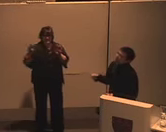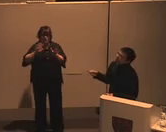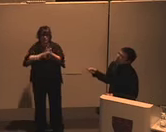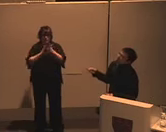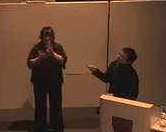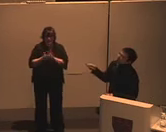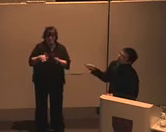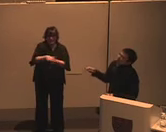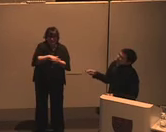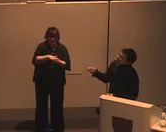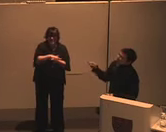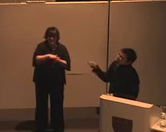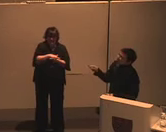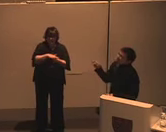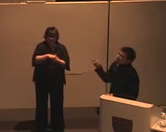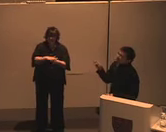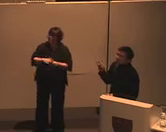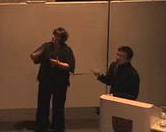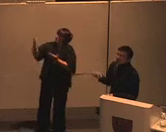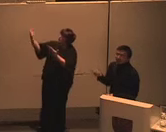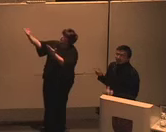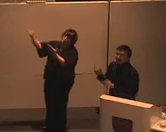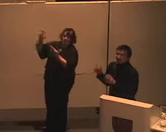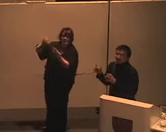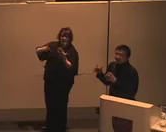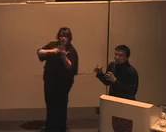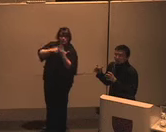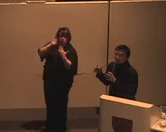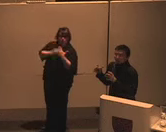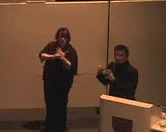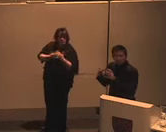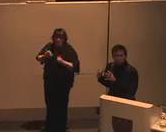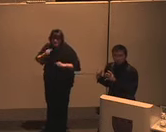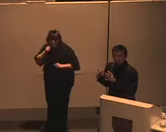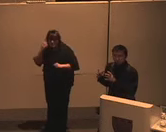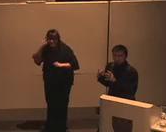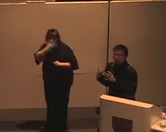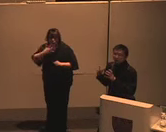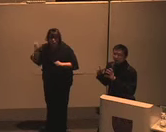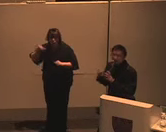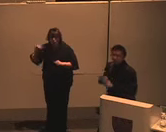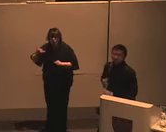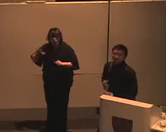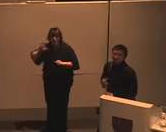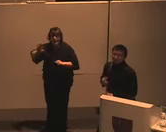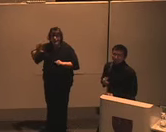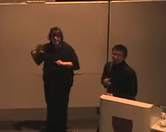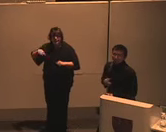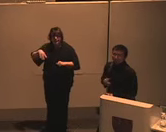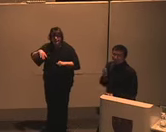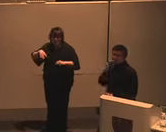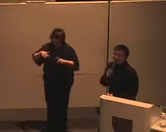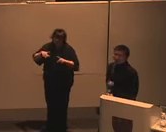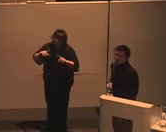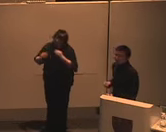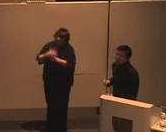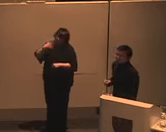So this project doesn't look like a Sendai Mediatheque, but deeply influenced by that. That is the one point.